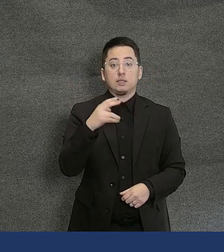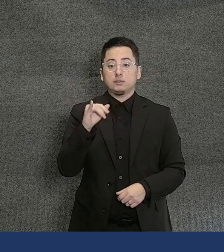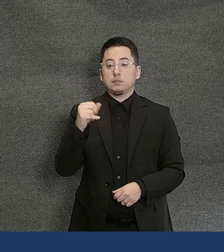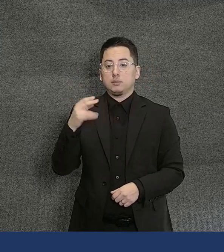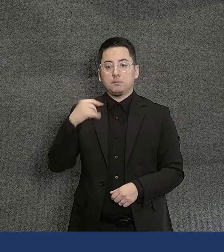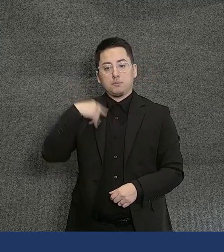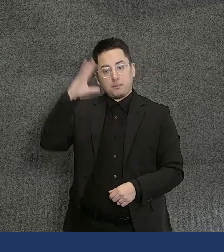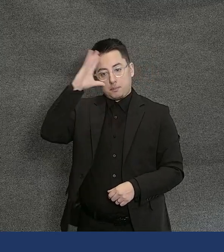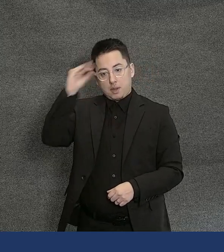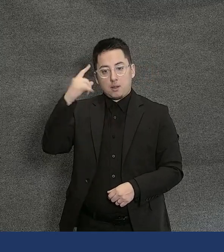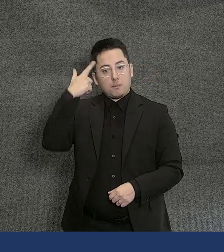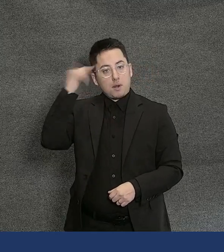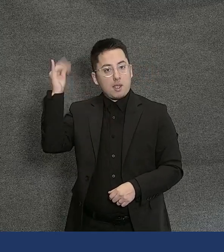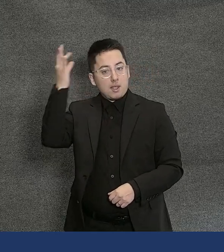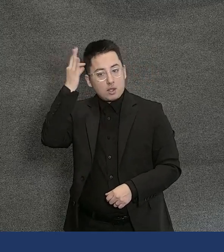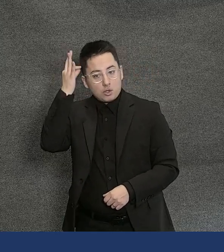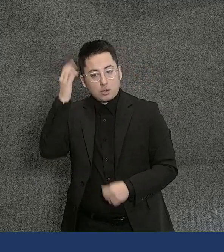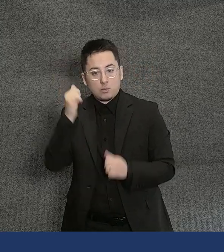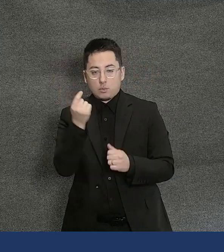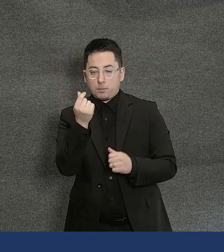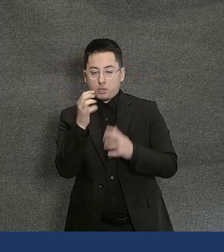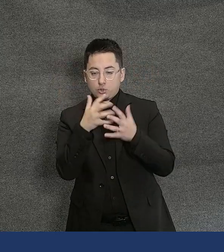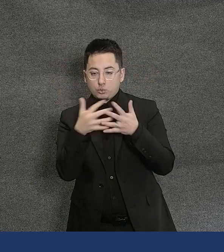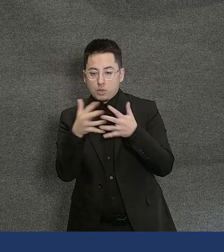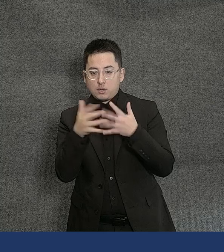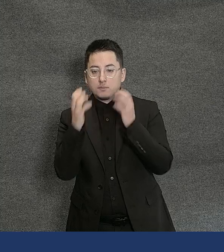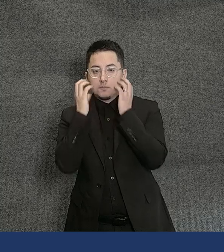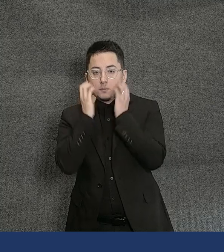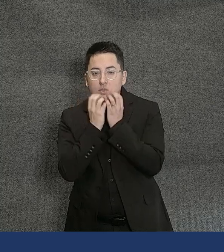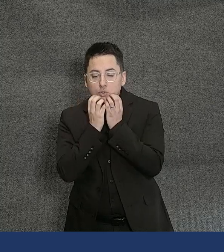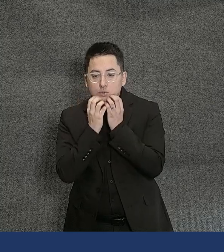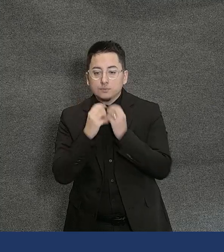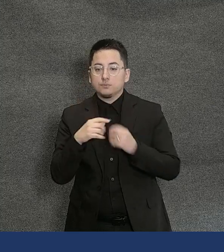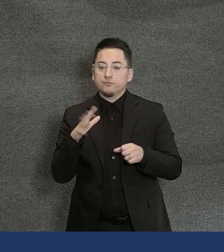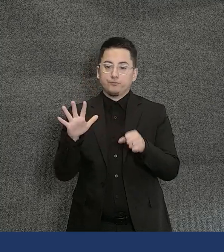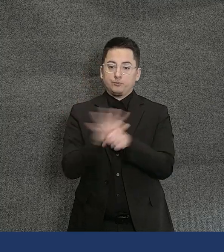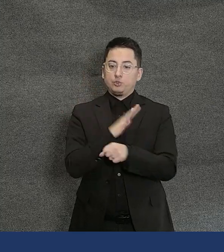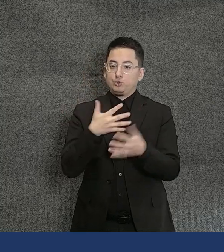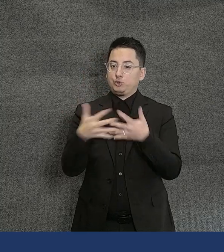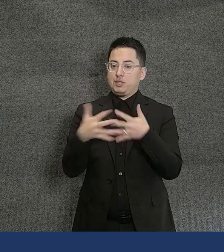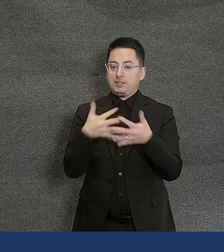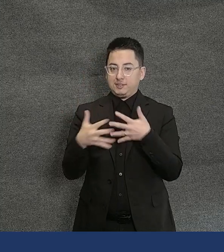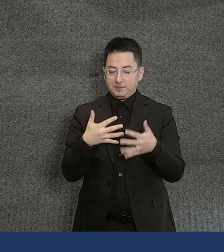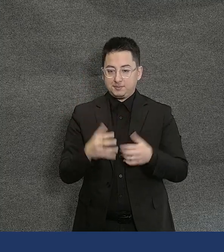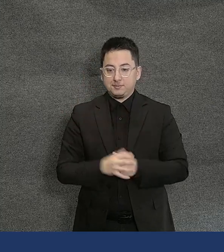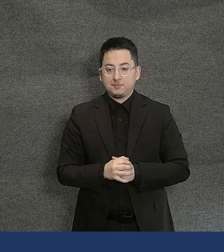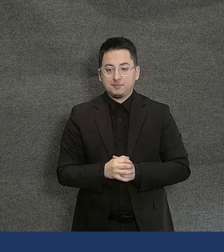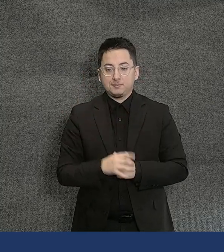trending towards gray, a beard that's pretty much all gray. I'm wearing a matching gray jacket and a gray tie that